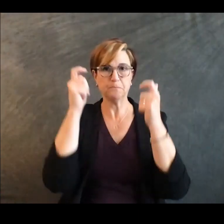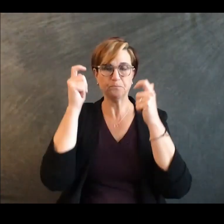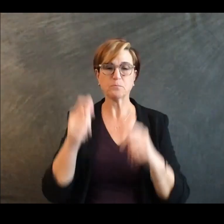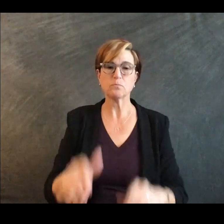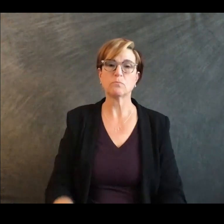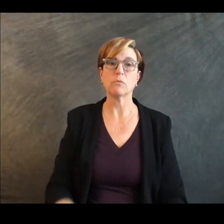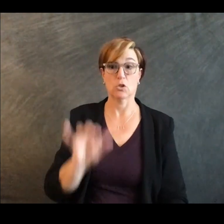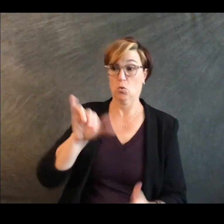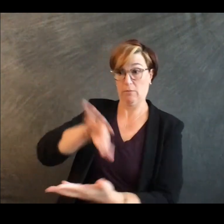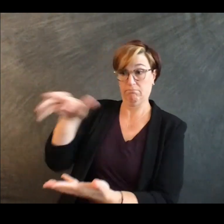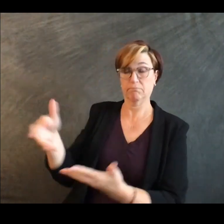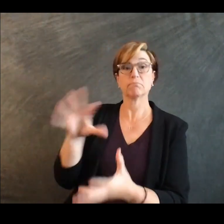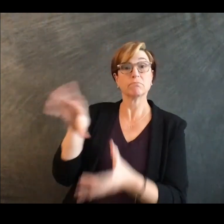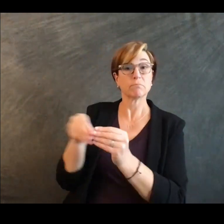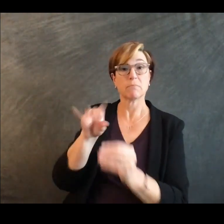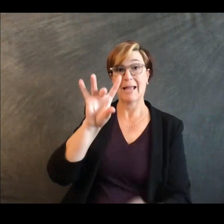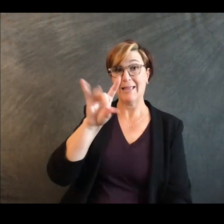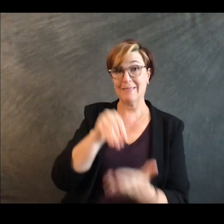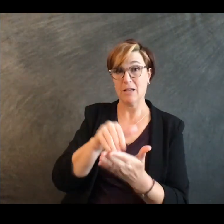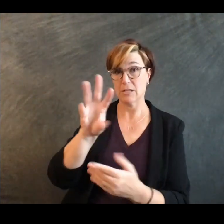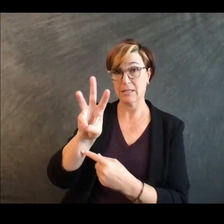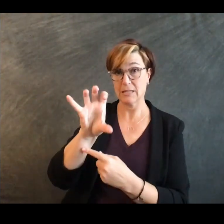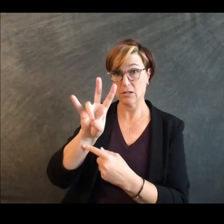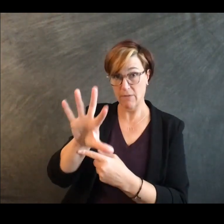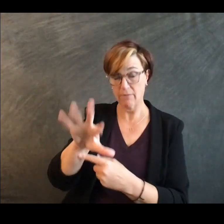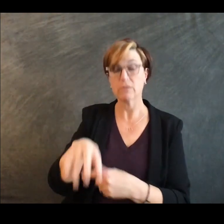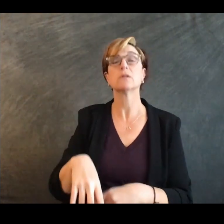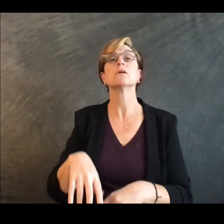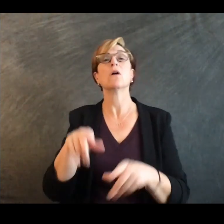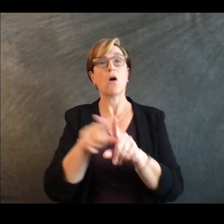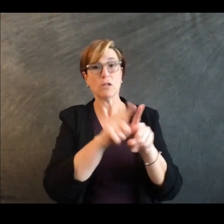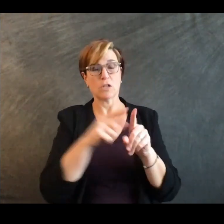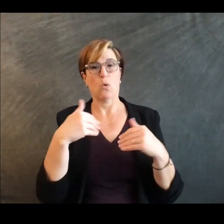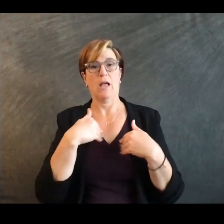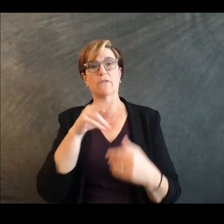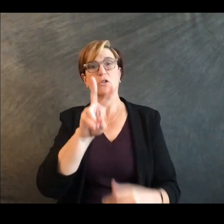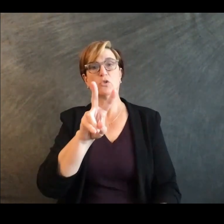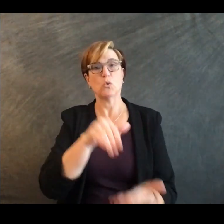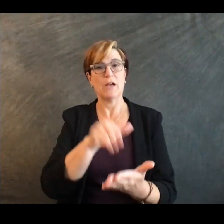seventy five ventilators we have two thousand two hundred arriving on April